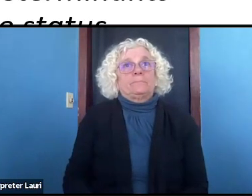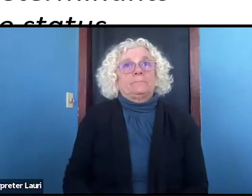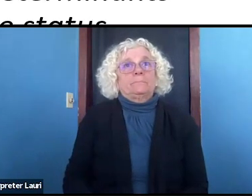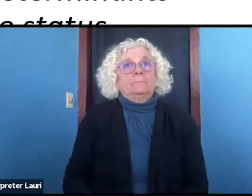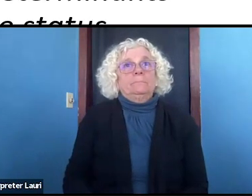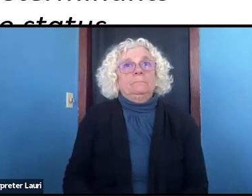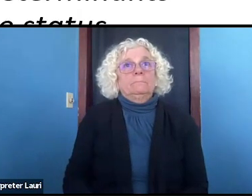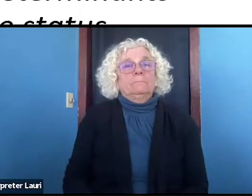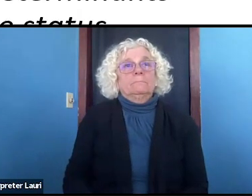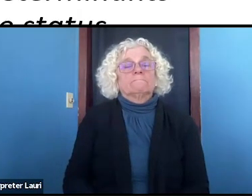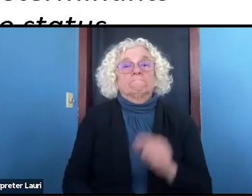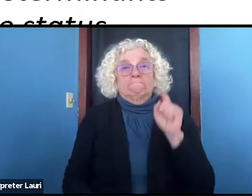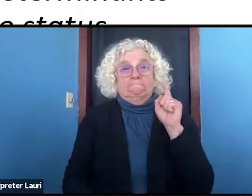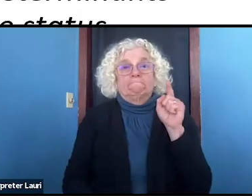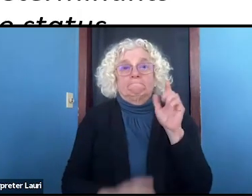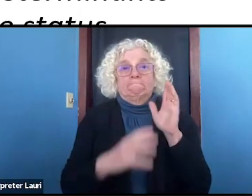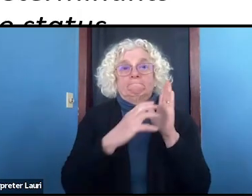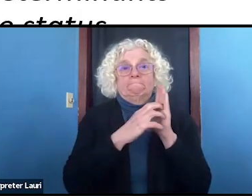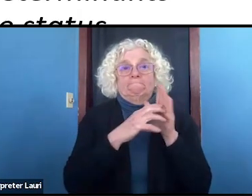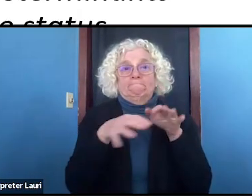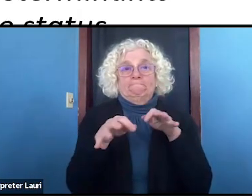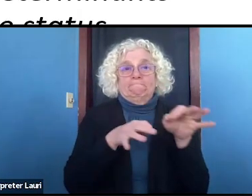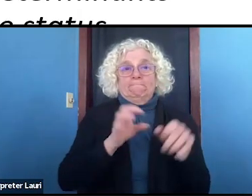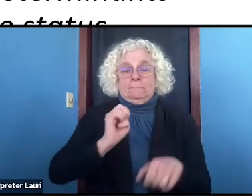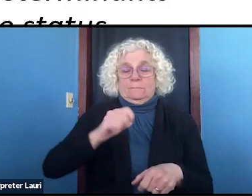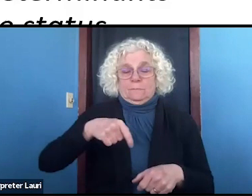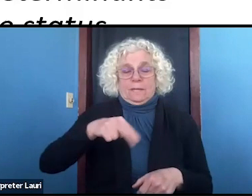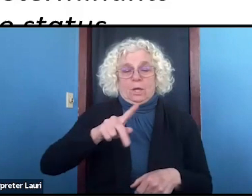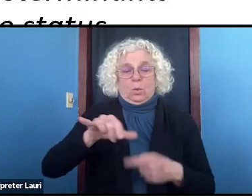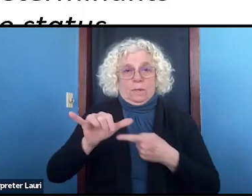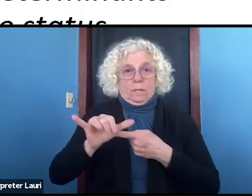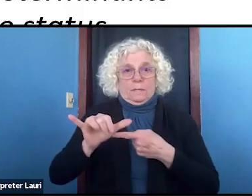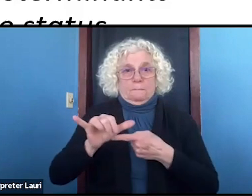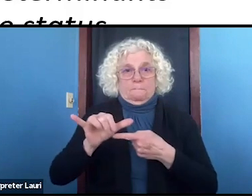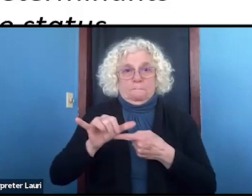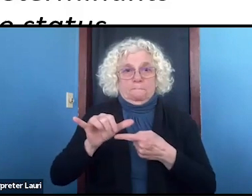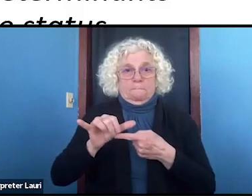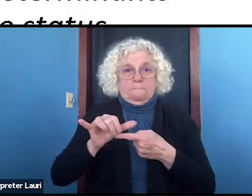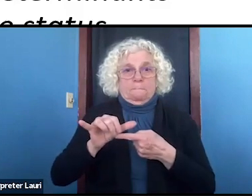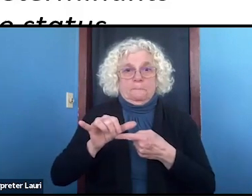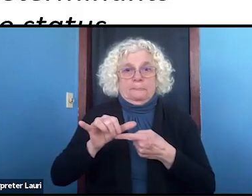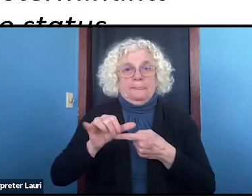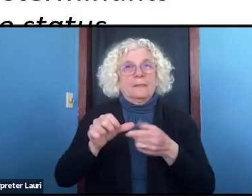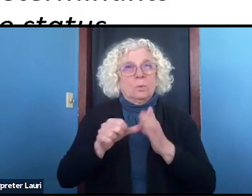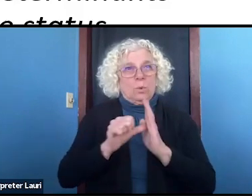So this is really where we talk about the importance of equity. And I'm just going to highlight some of the key words